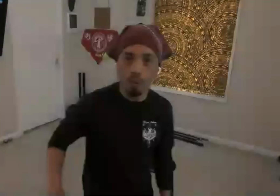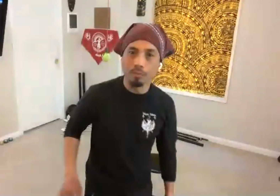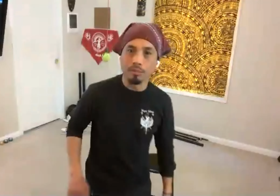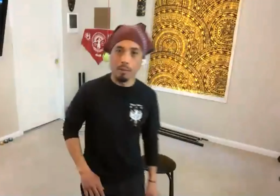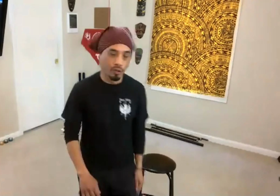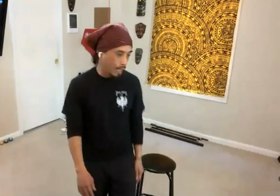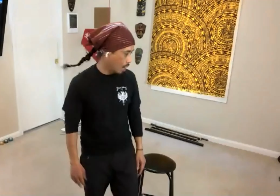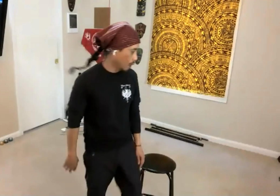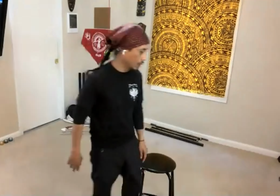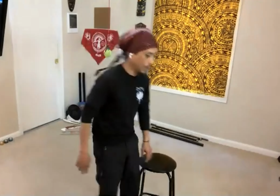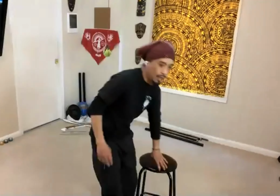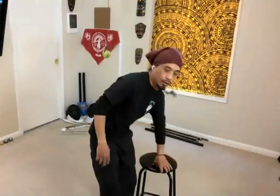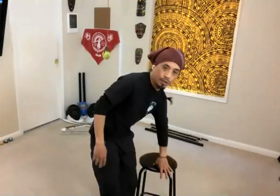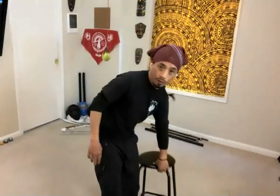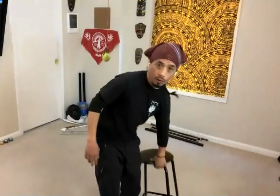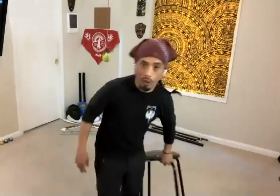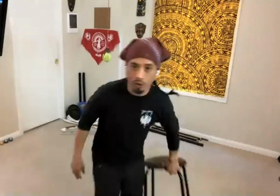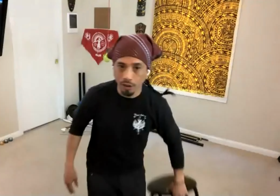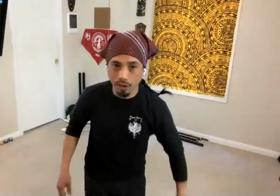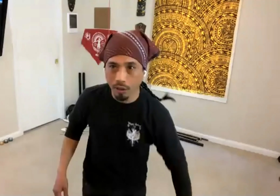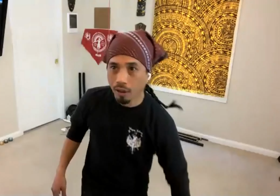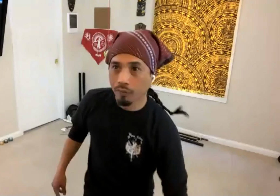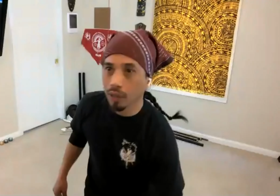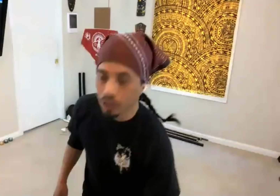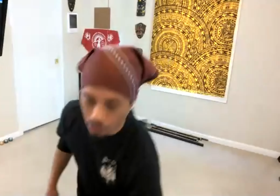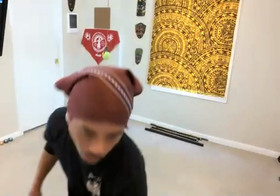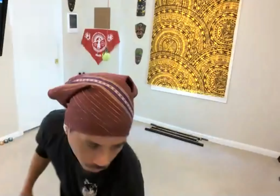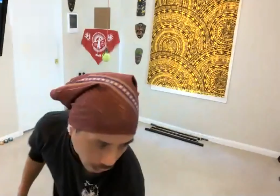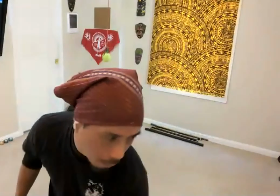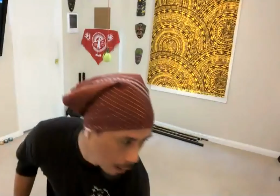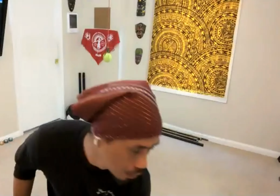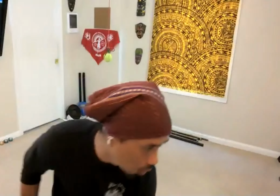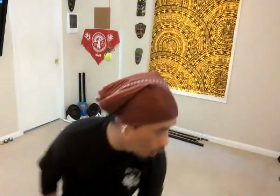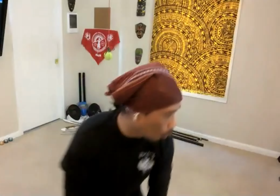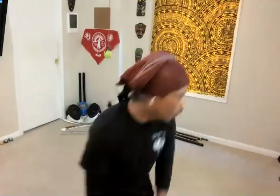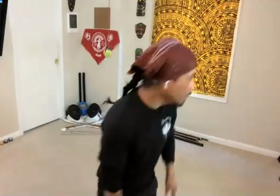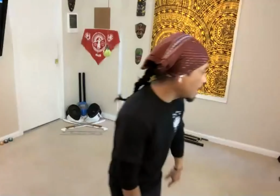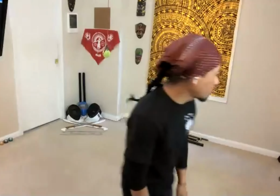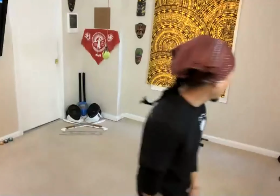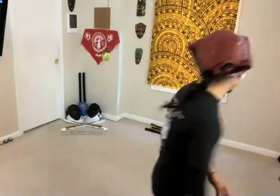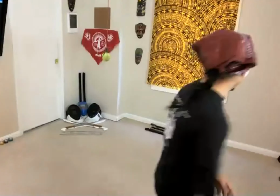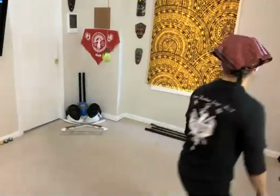SOME DEMOS NOW. ONE OF THE THINGS I WANT TO